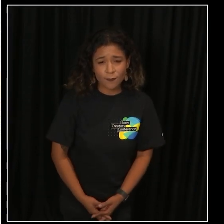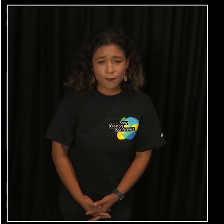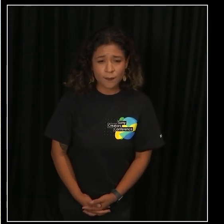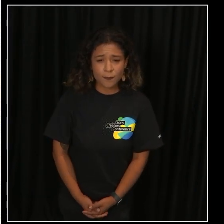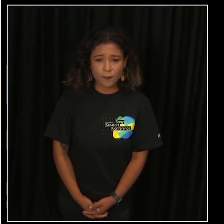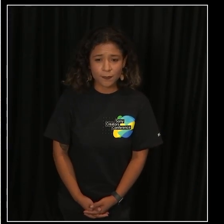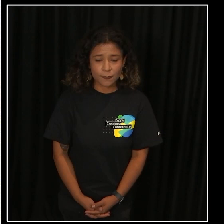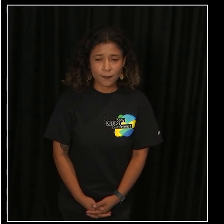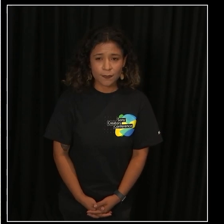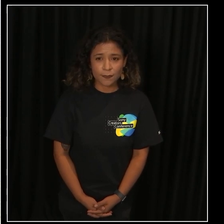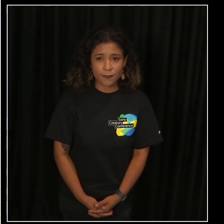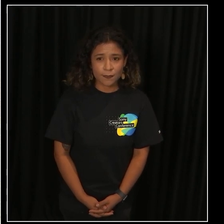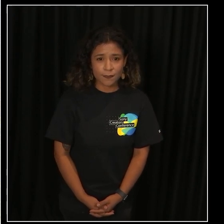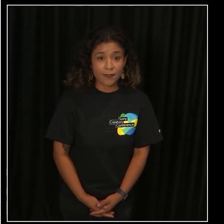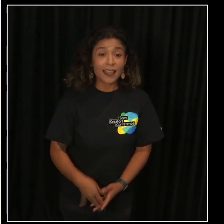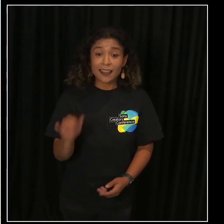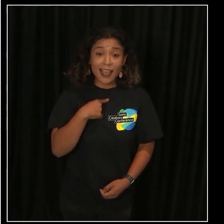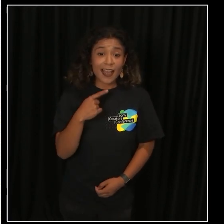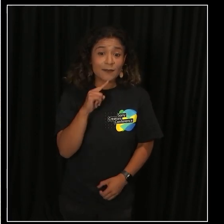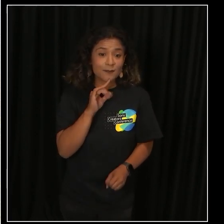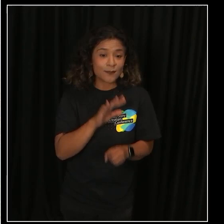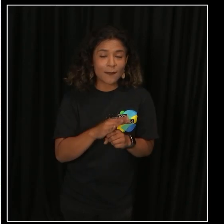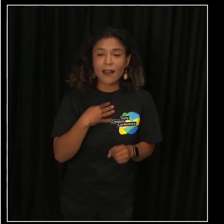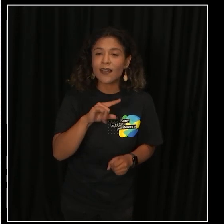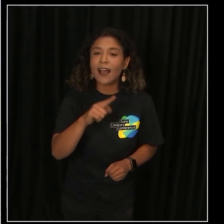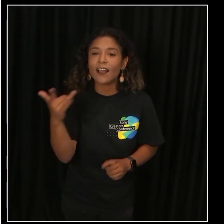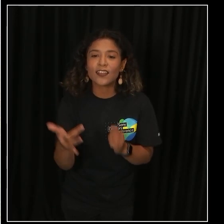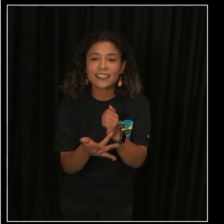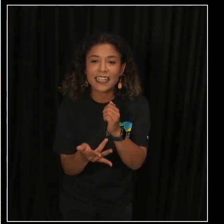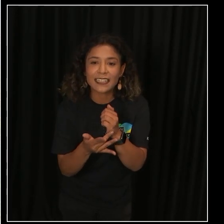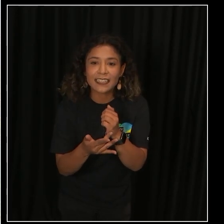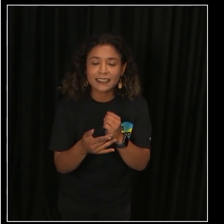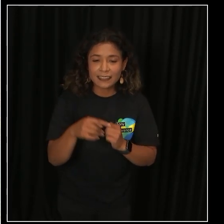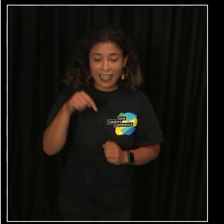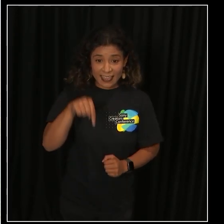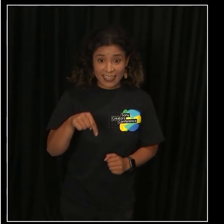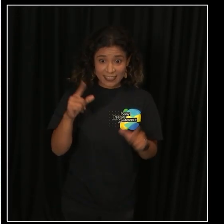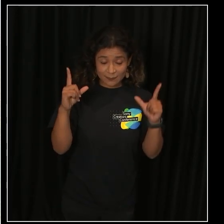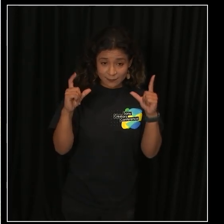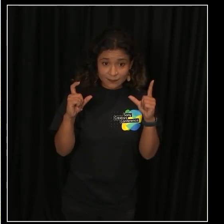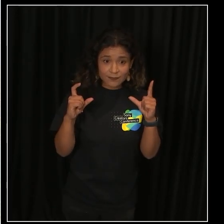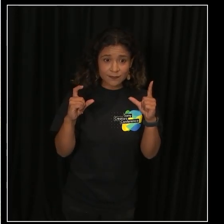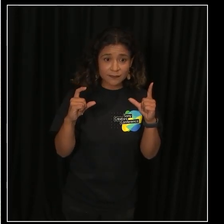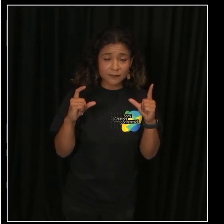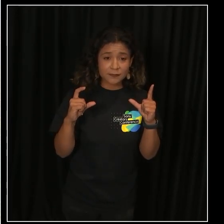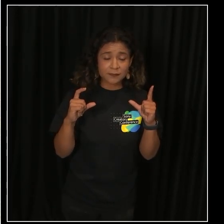And as I promised, there was another technique. So in this particular shot, I want to be clear.